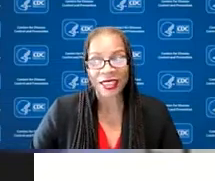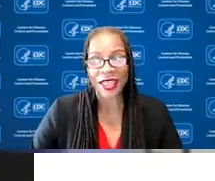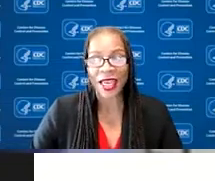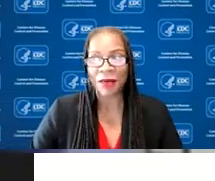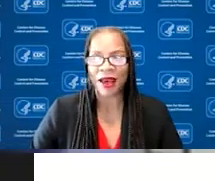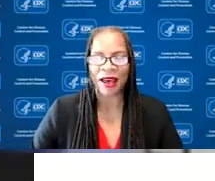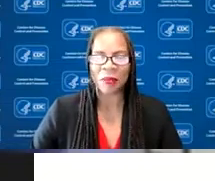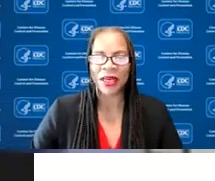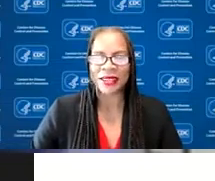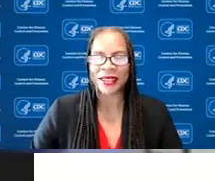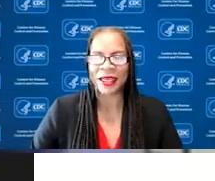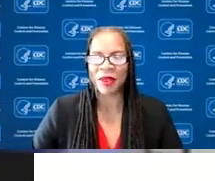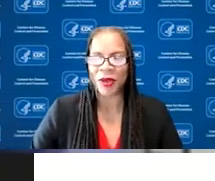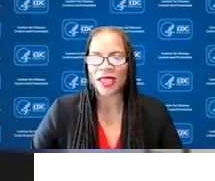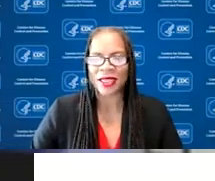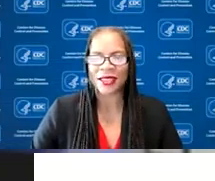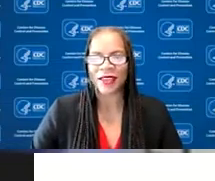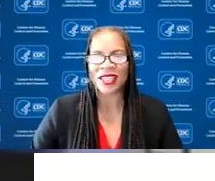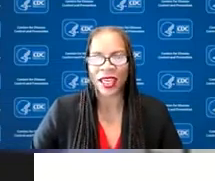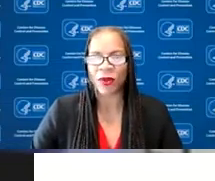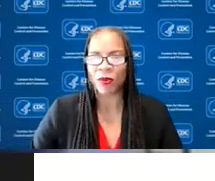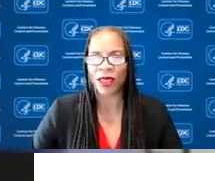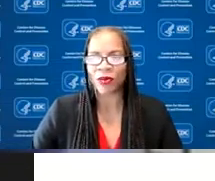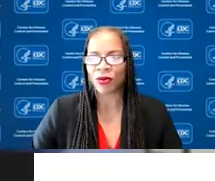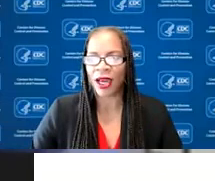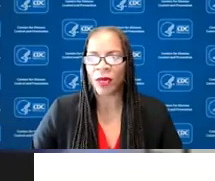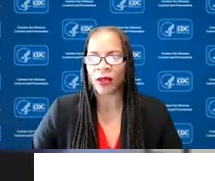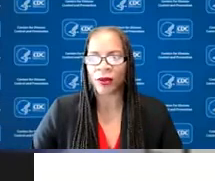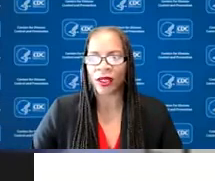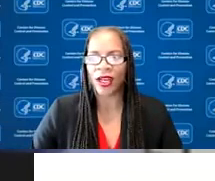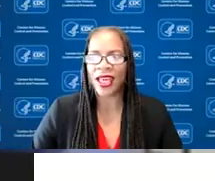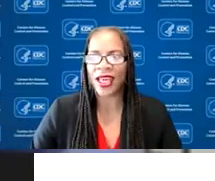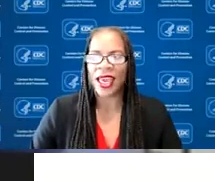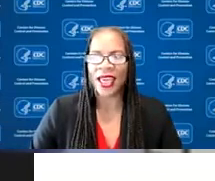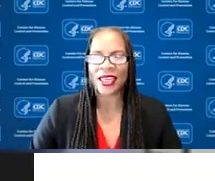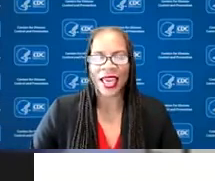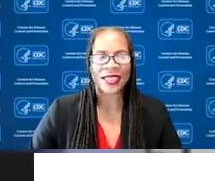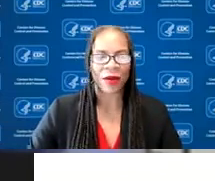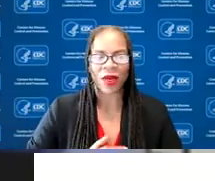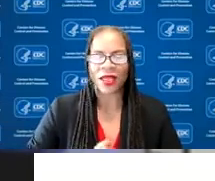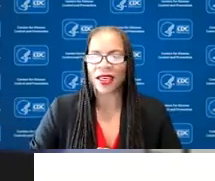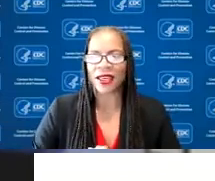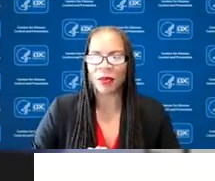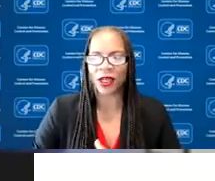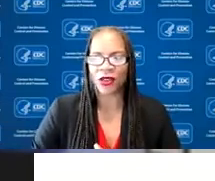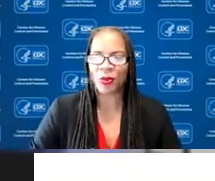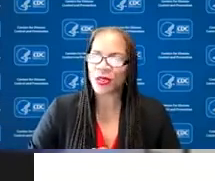but those lessons have stayed with me throughout my career. And, yes, I was a paratrooper,